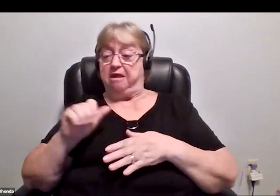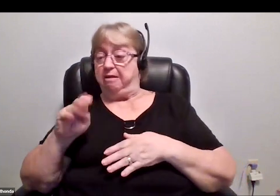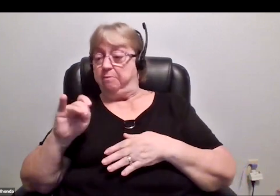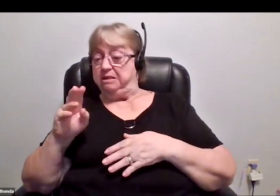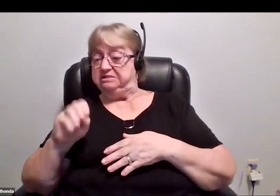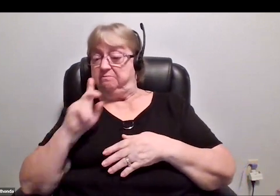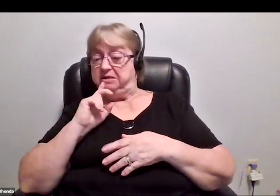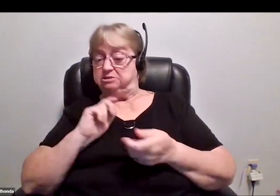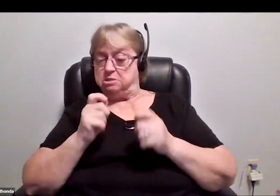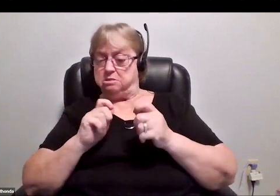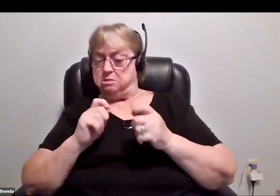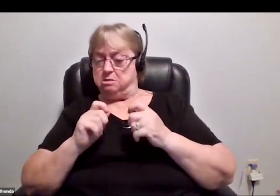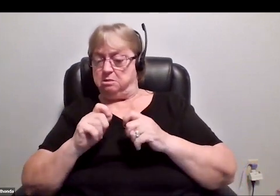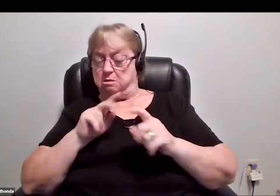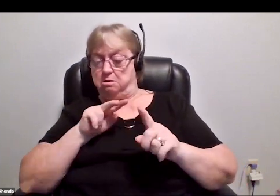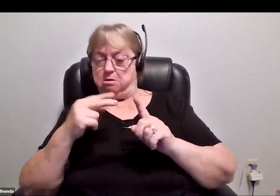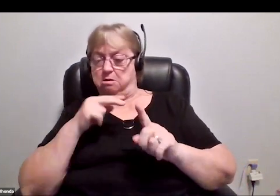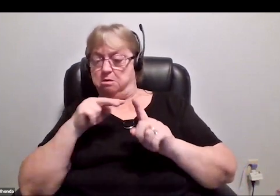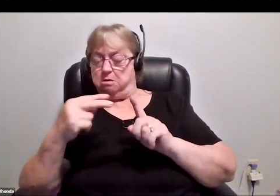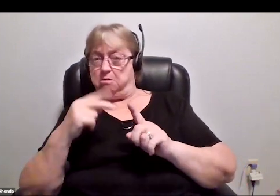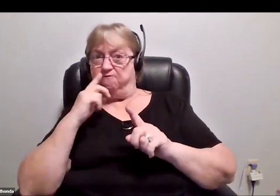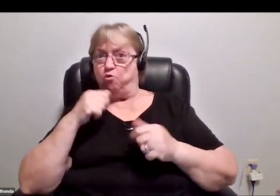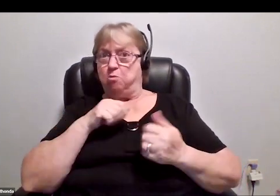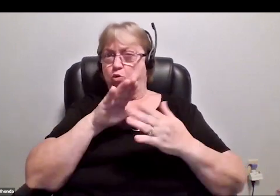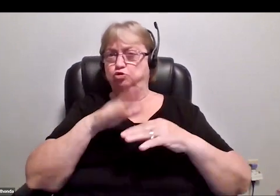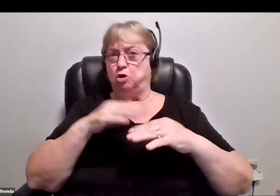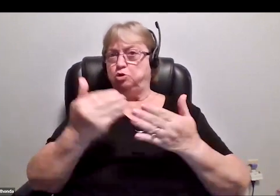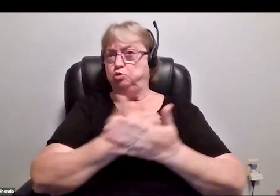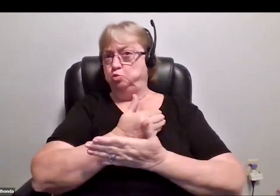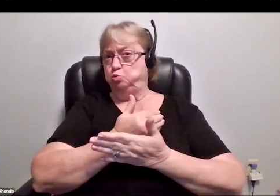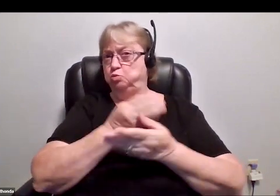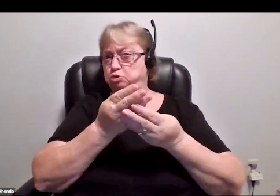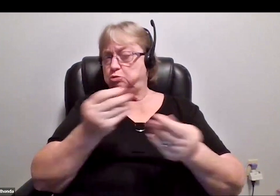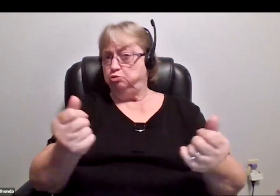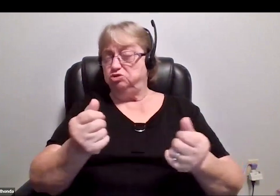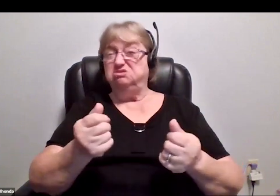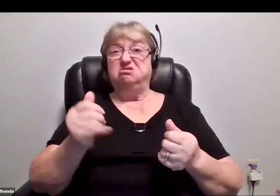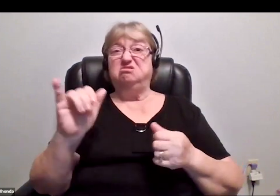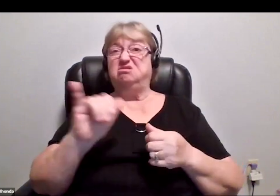or the approaches on those solutions. This is often wed to the idea that disabled people